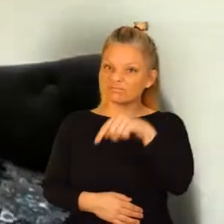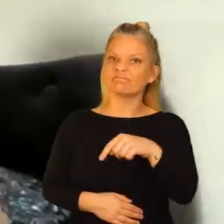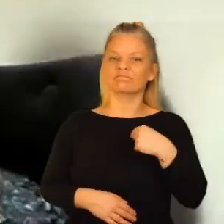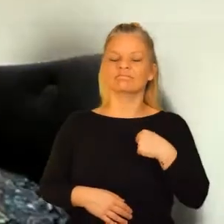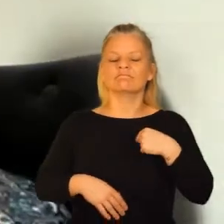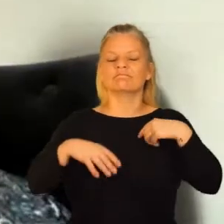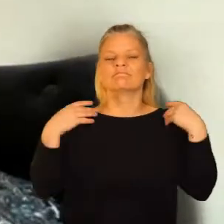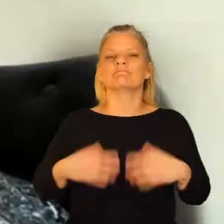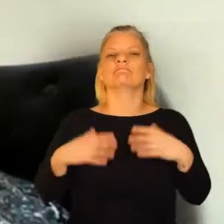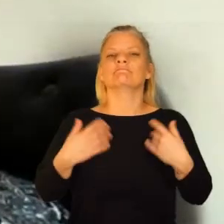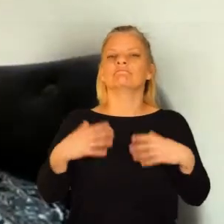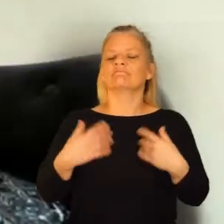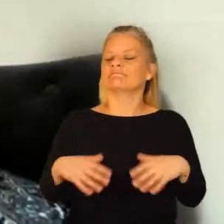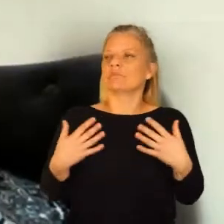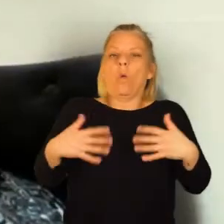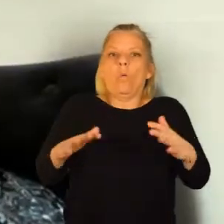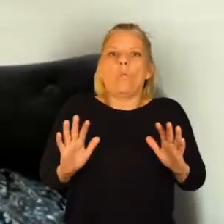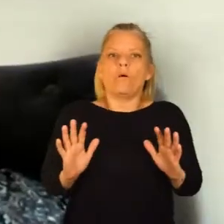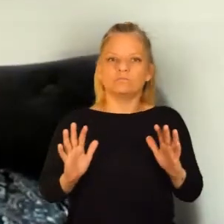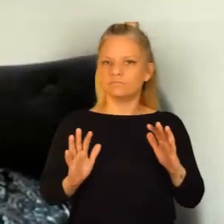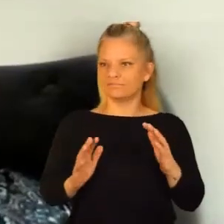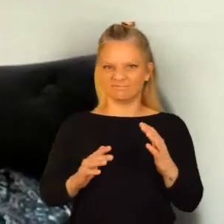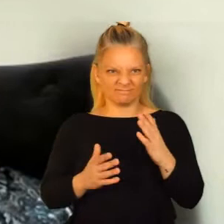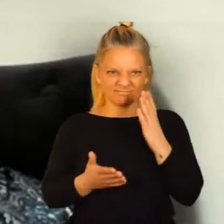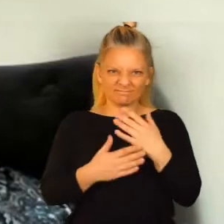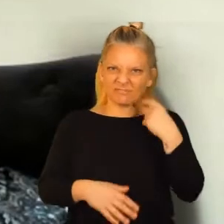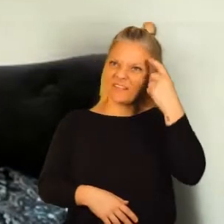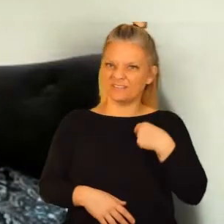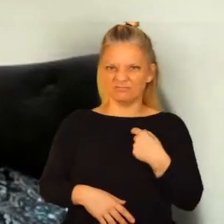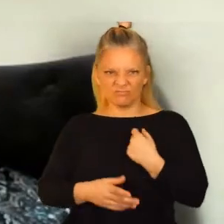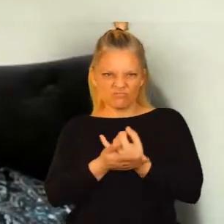which I very much admire I was probably - I was both rebellious